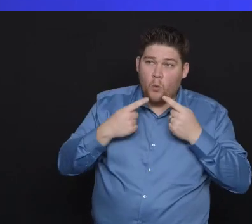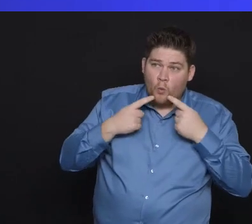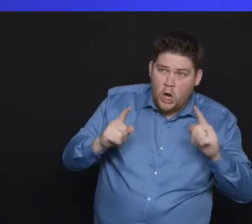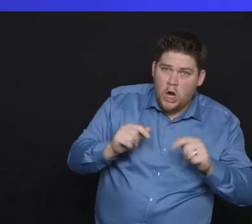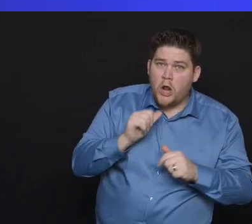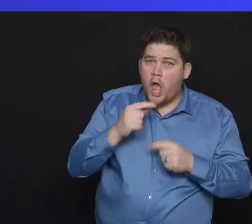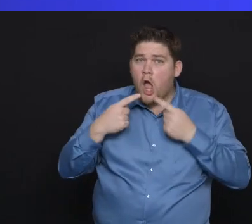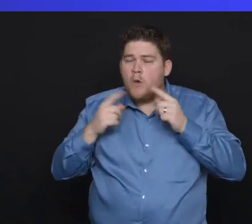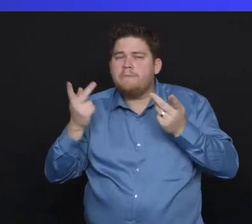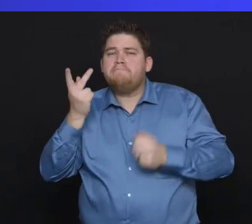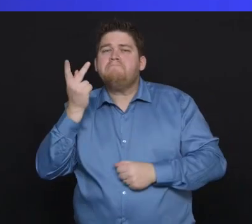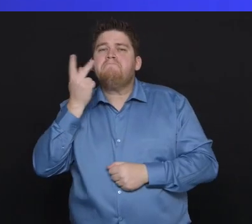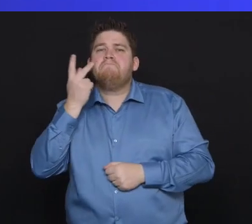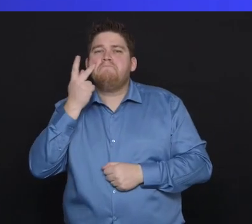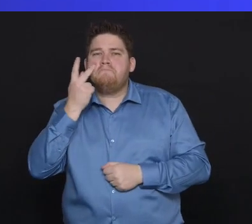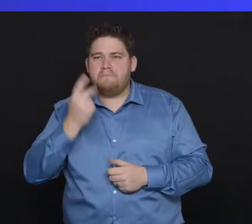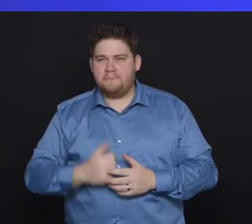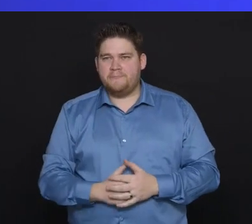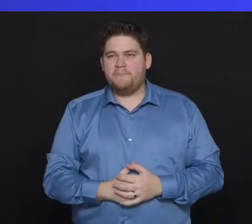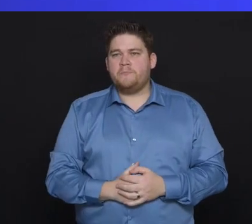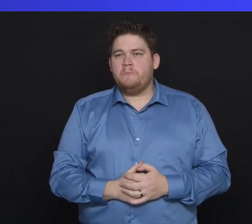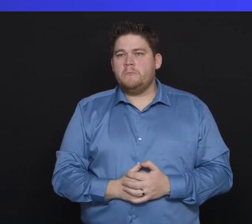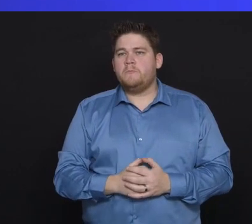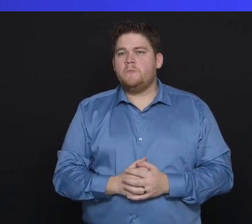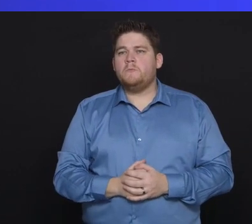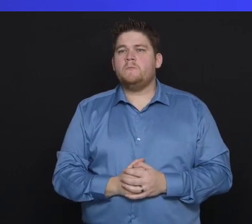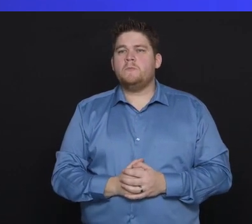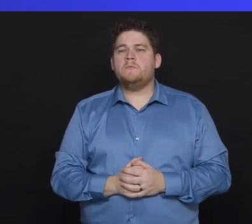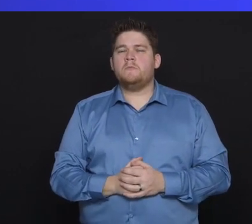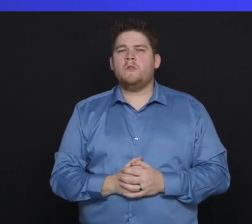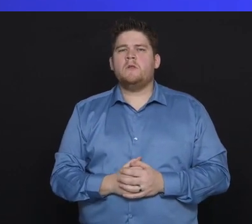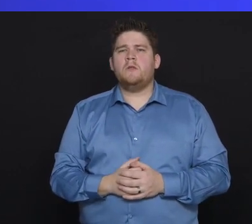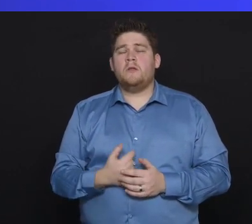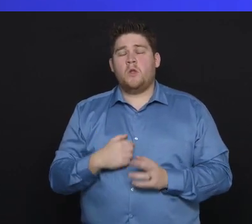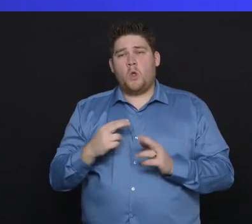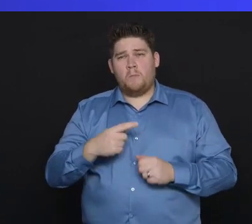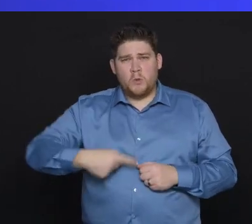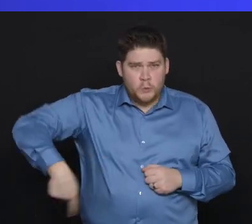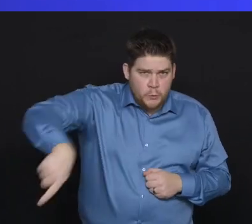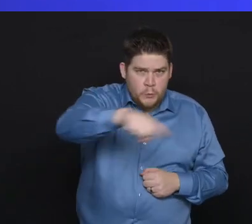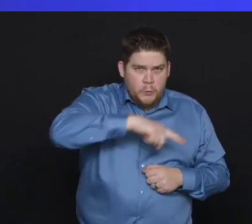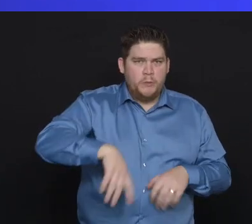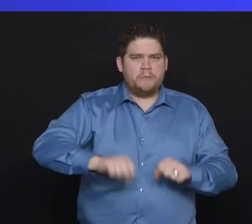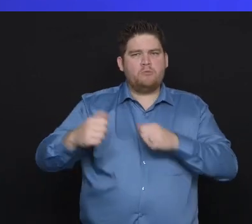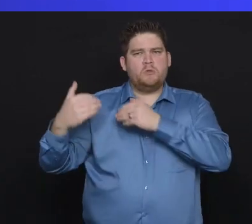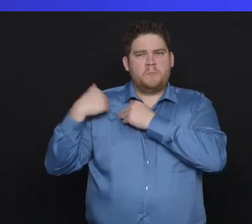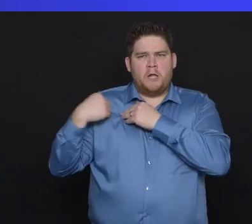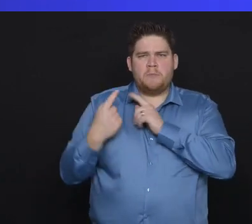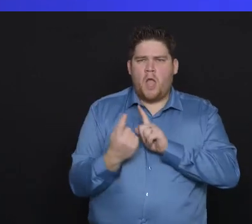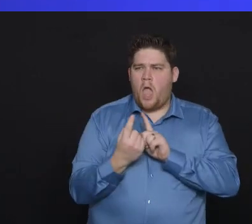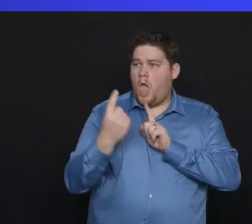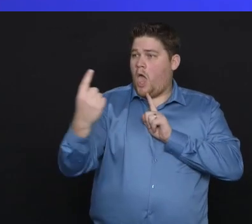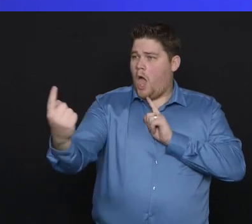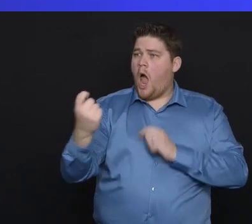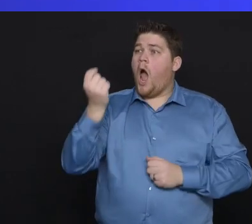to realize that what they are doing is making a difference and we need to continue it and support each other to continue it going forward